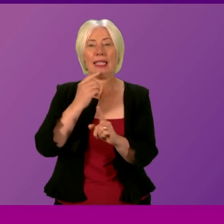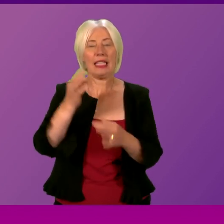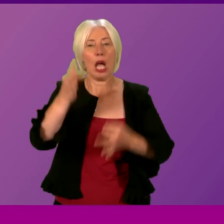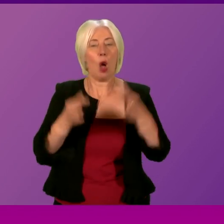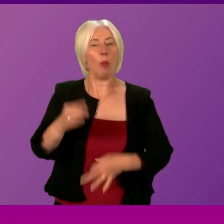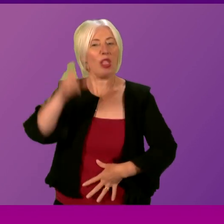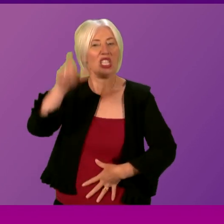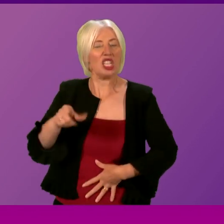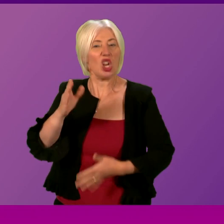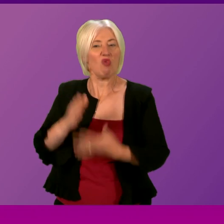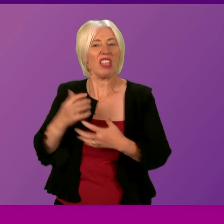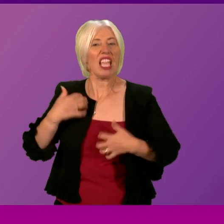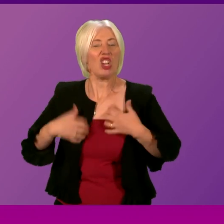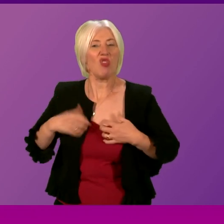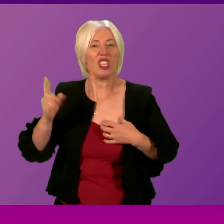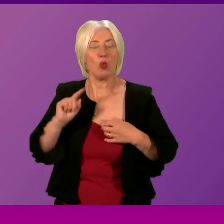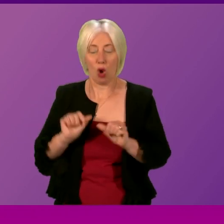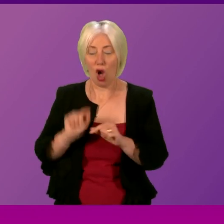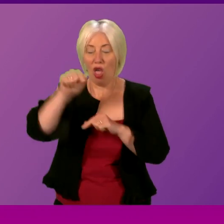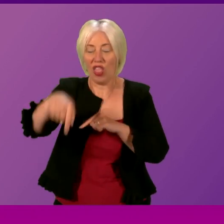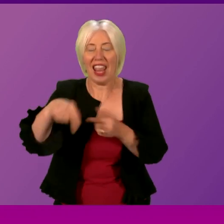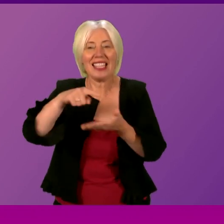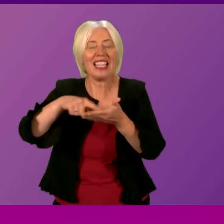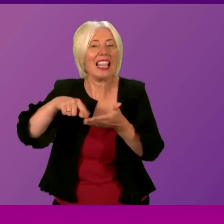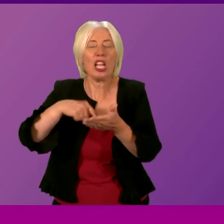interested only in the next election, rather than in the next generation.